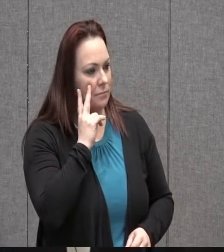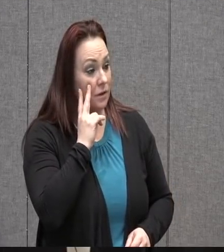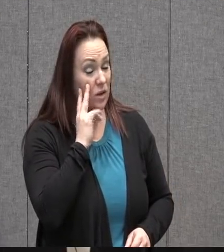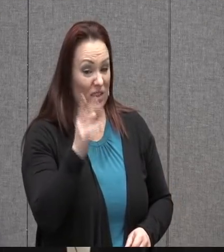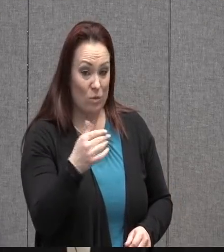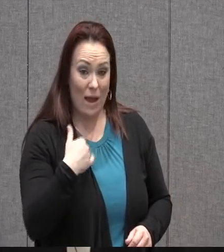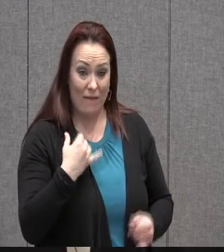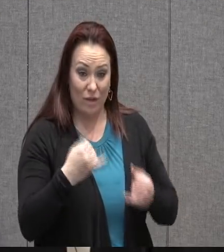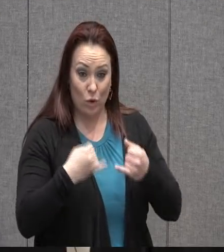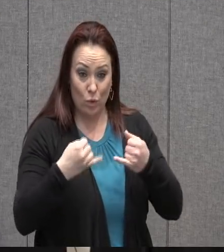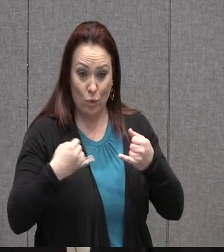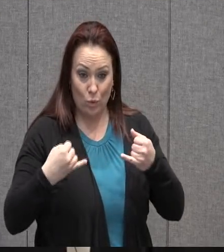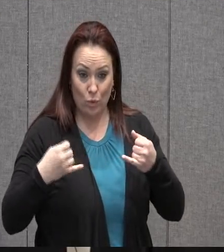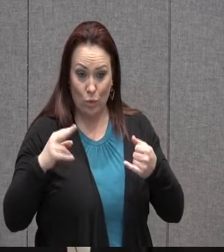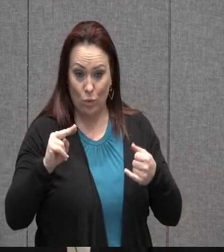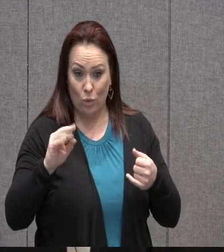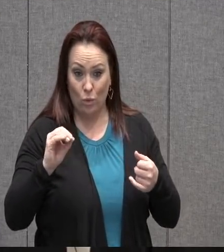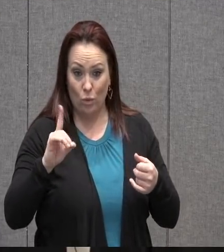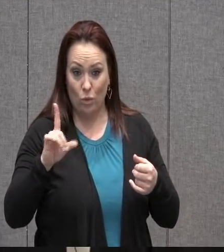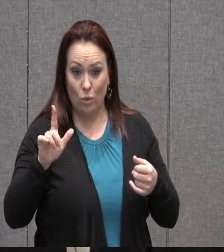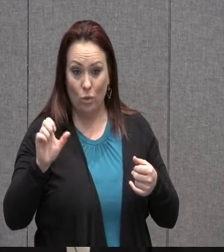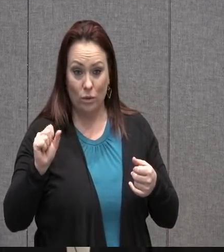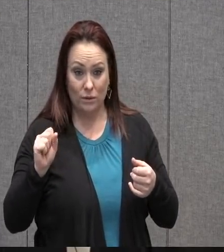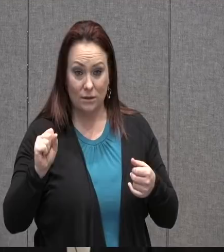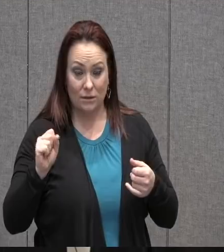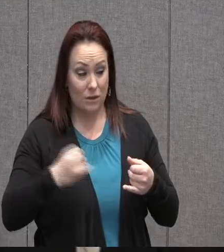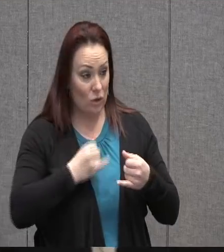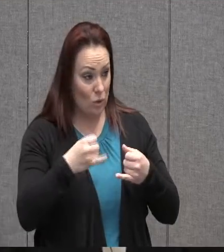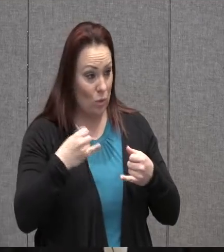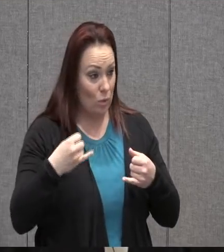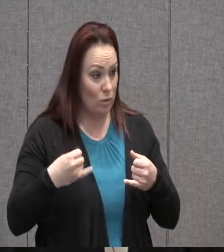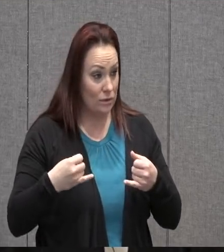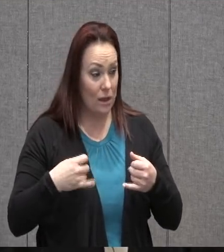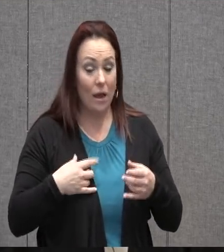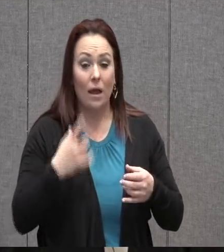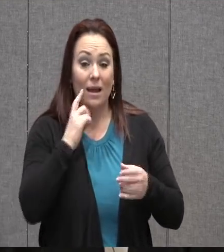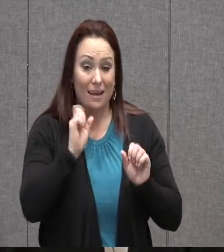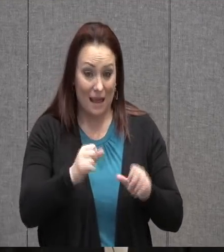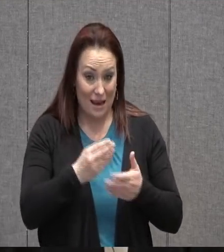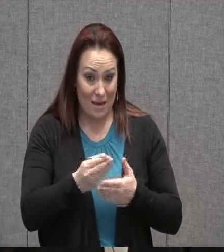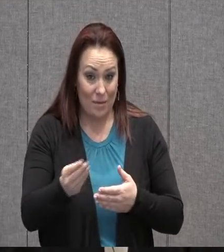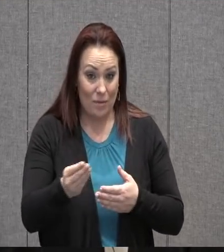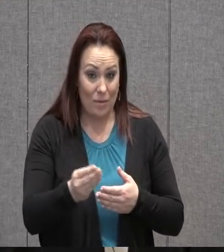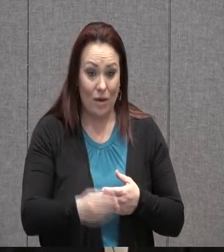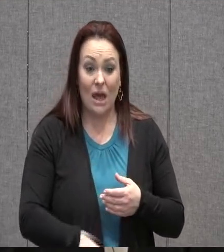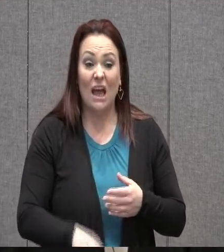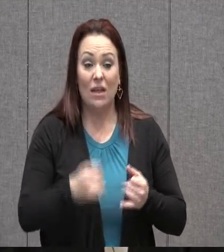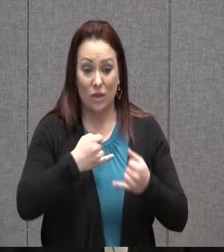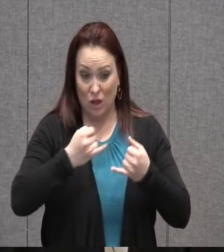Can I buy the noodles please? - You can buy the noodles. The noodles are worth three cents.